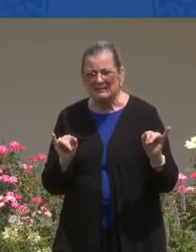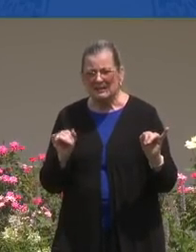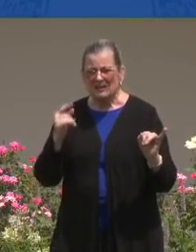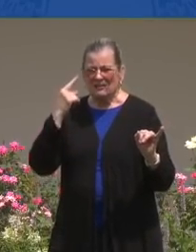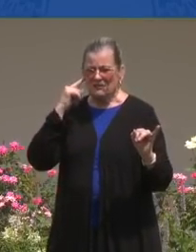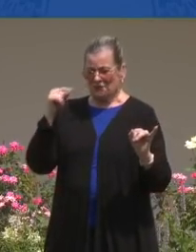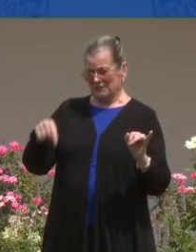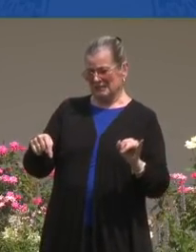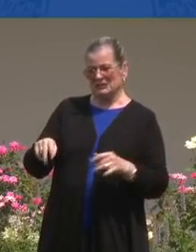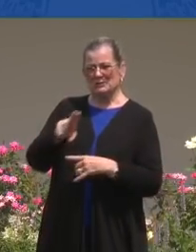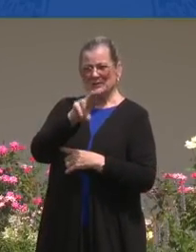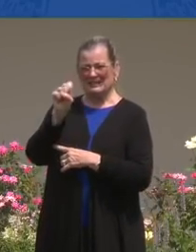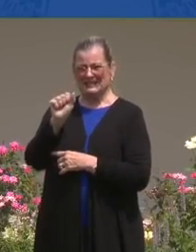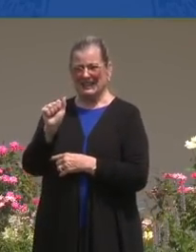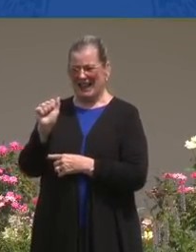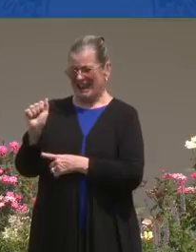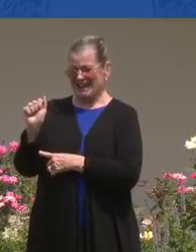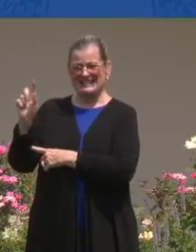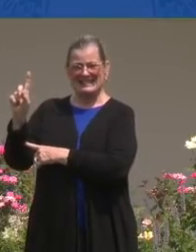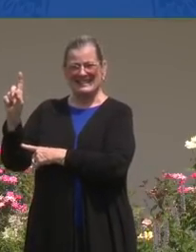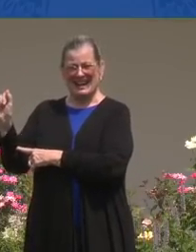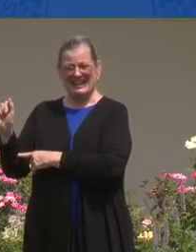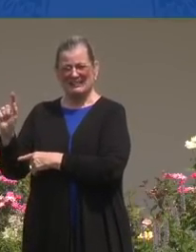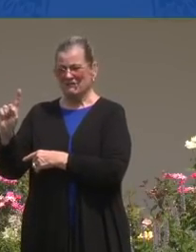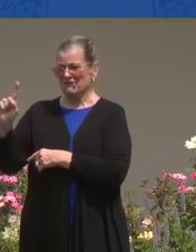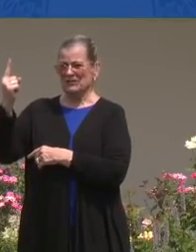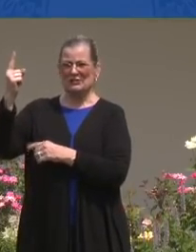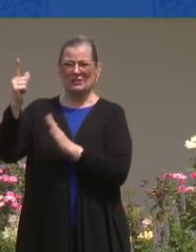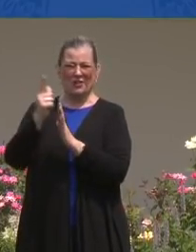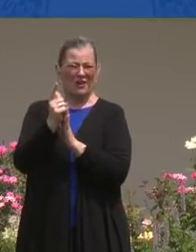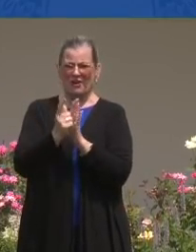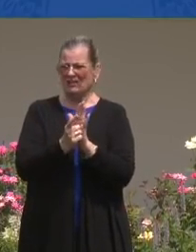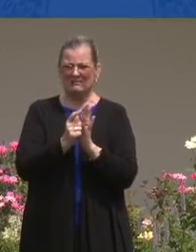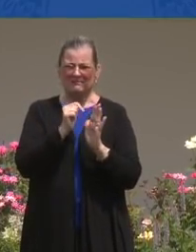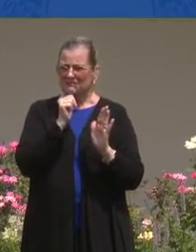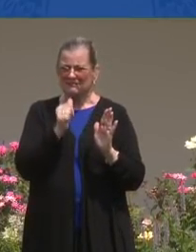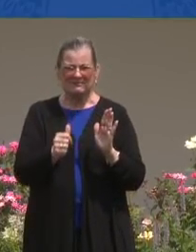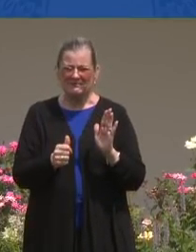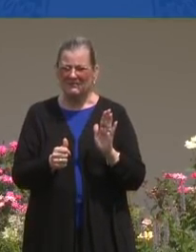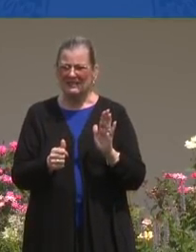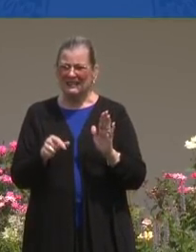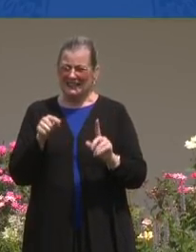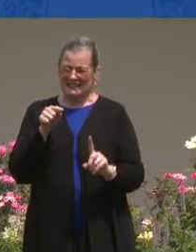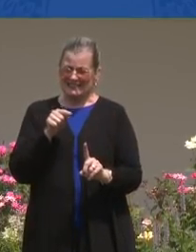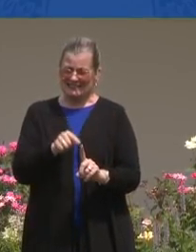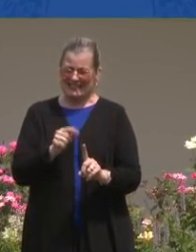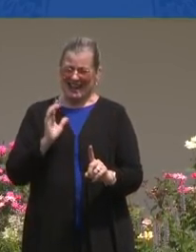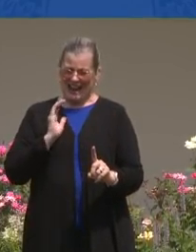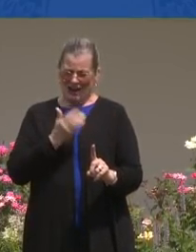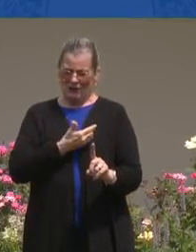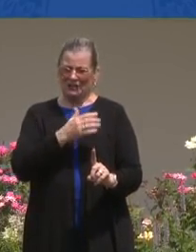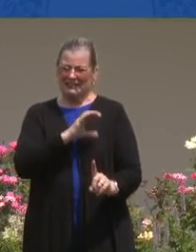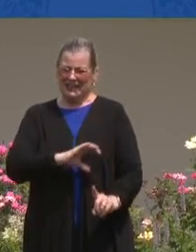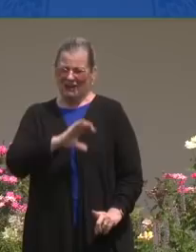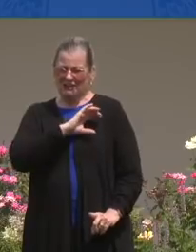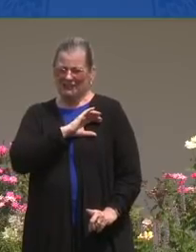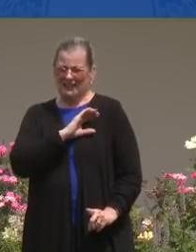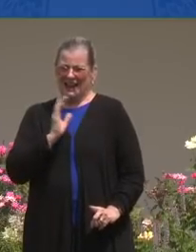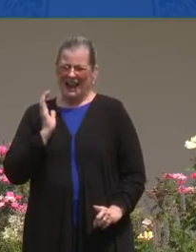It's a testament to our character as a people, our character as Americans, and it's a triumph of American values.